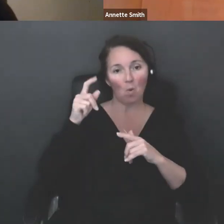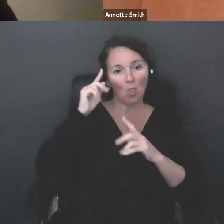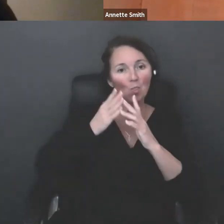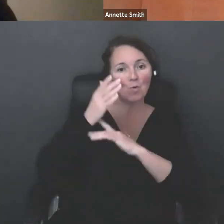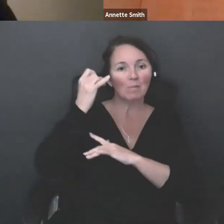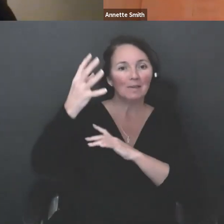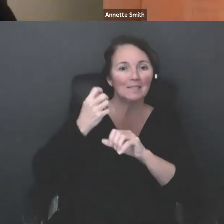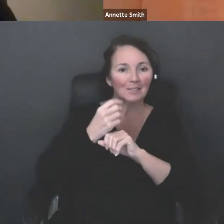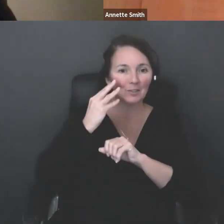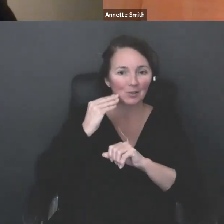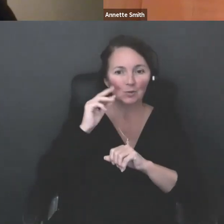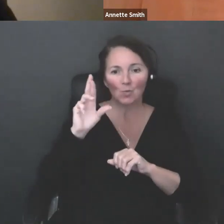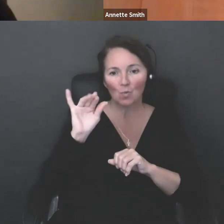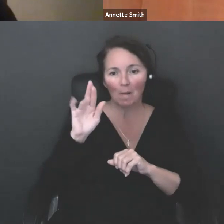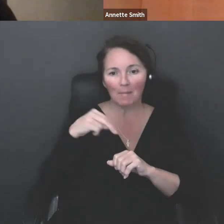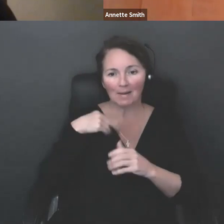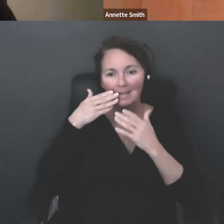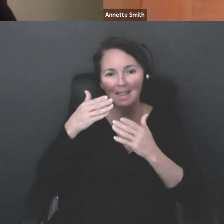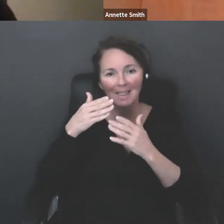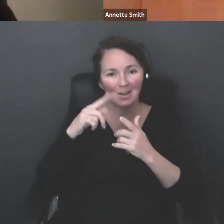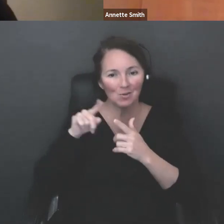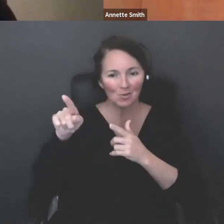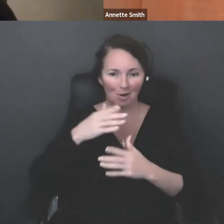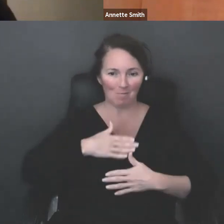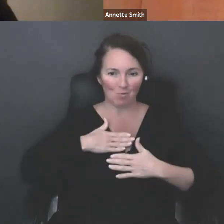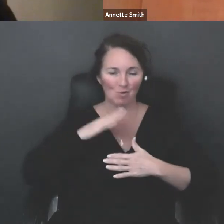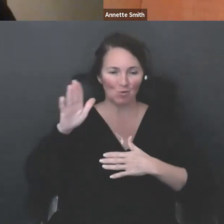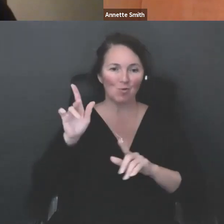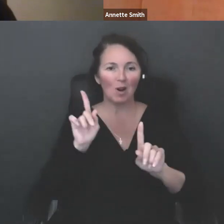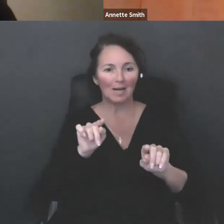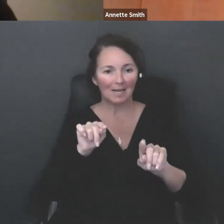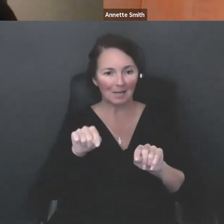So that is Robin saying. Thank you Robin.